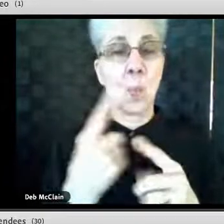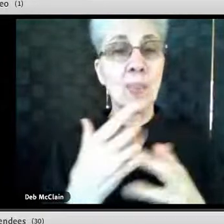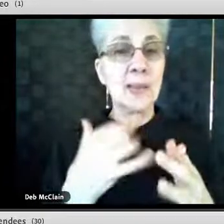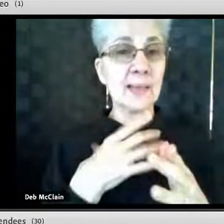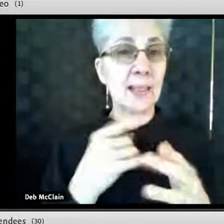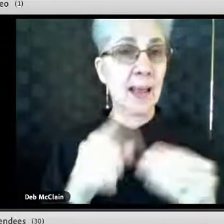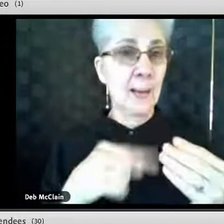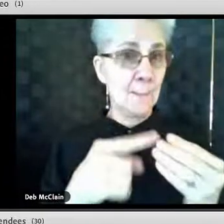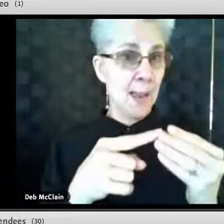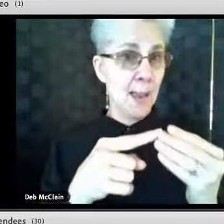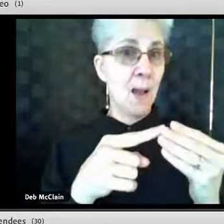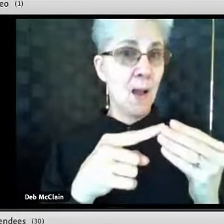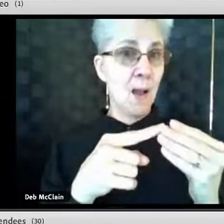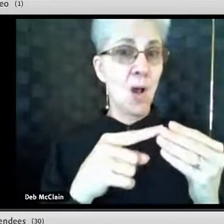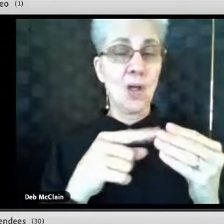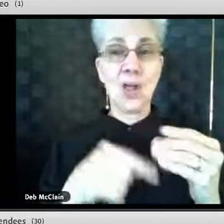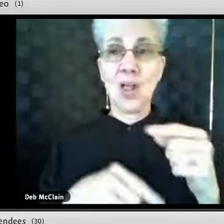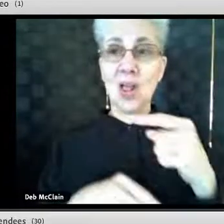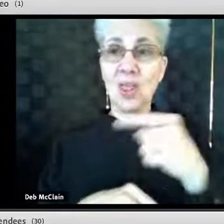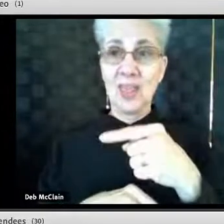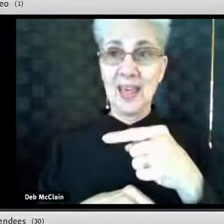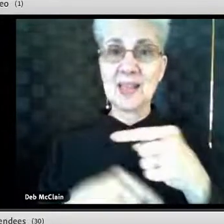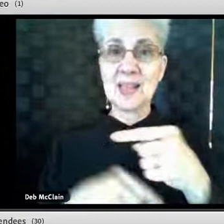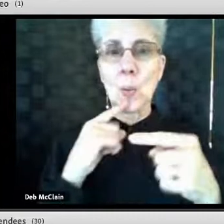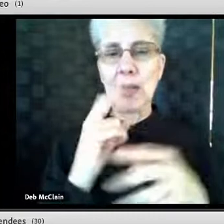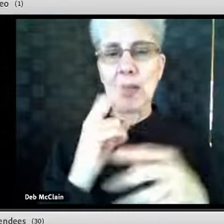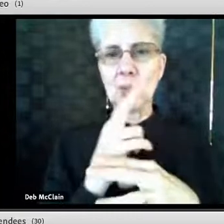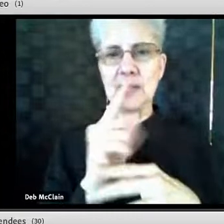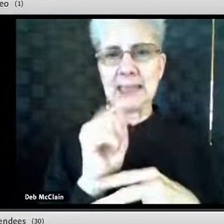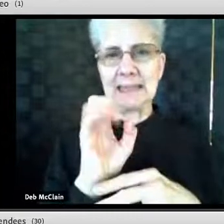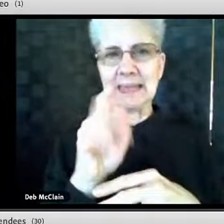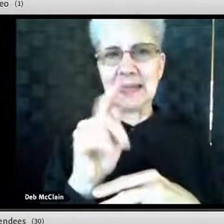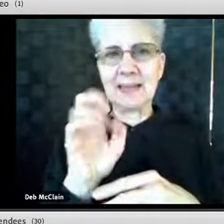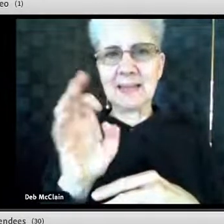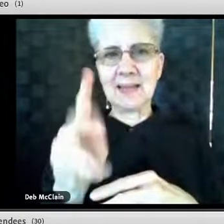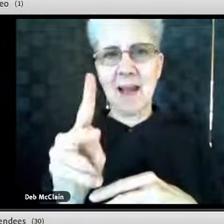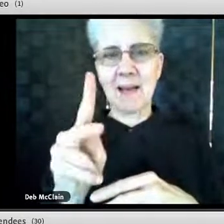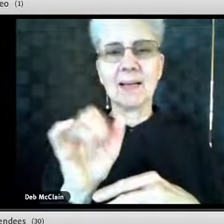One of the things I like about this post is it's actually using some TikTok content,